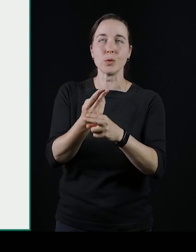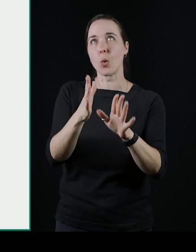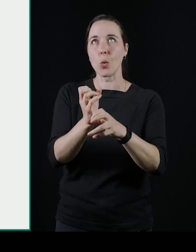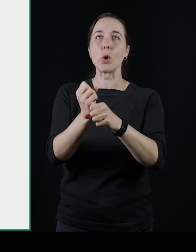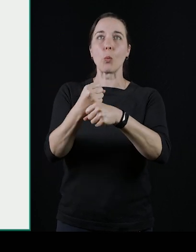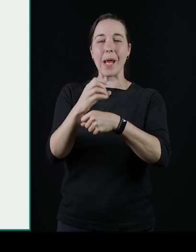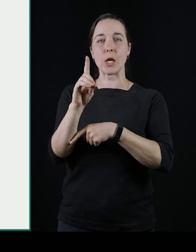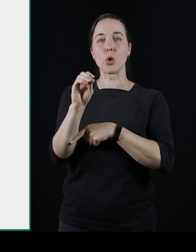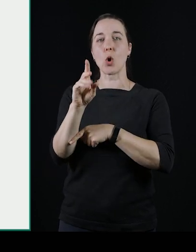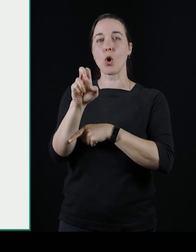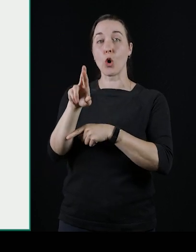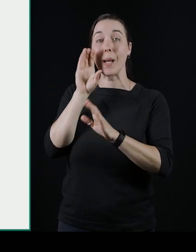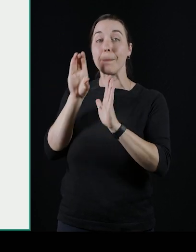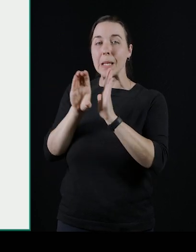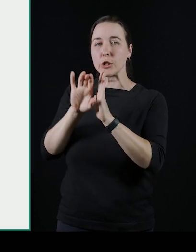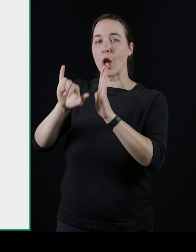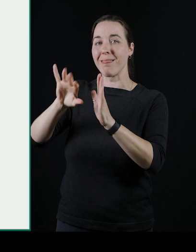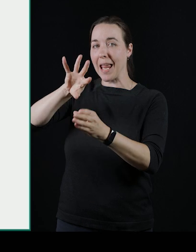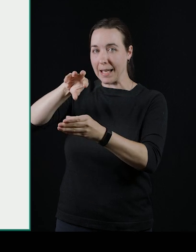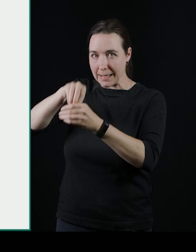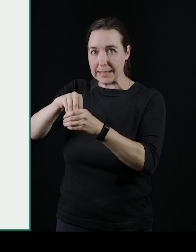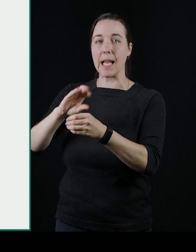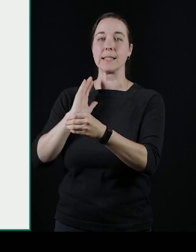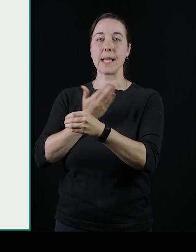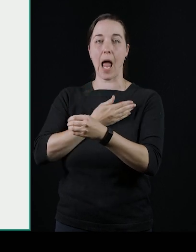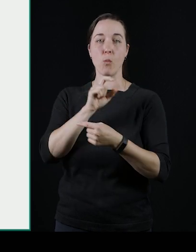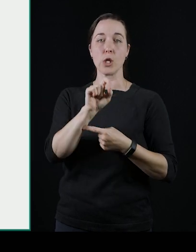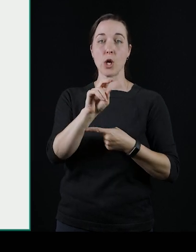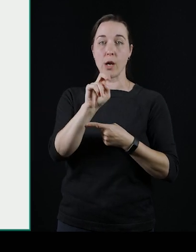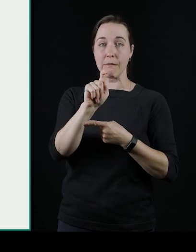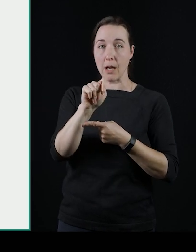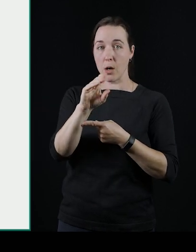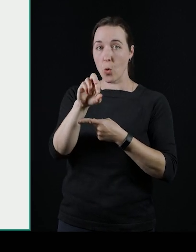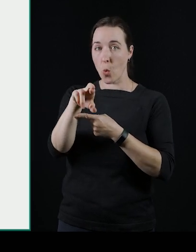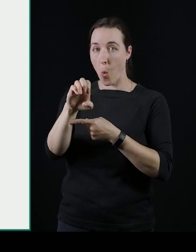we're going to create a Docker image that contains our .net core executable